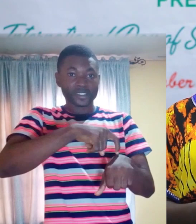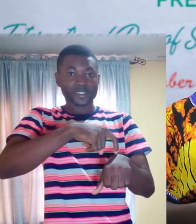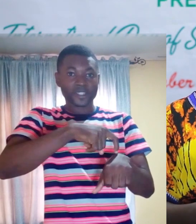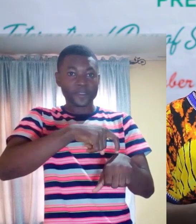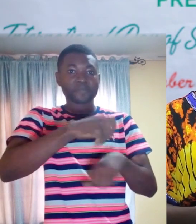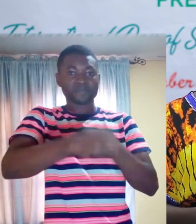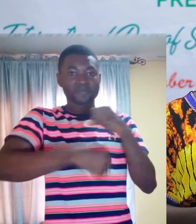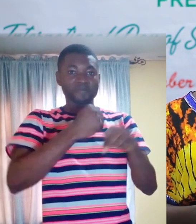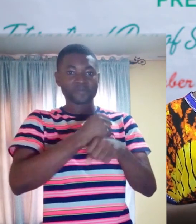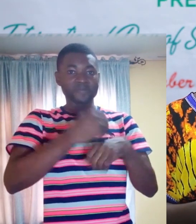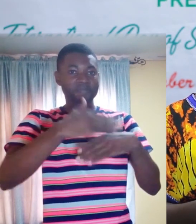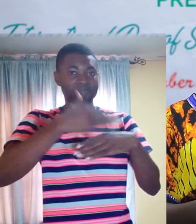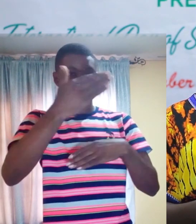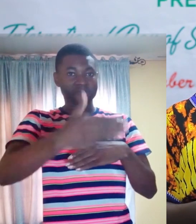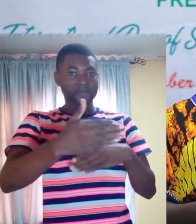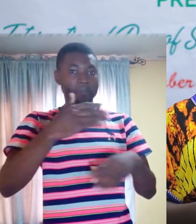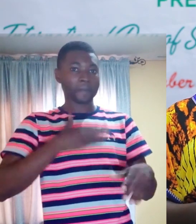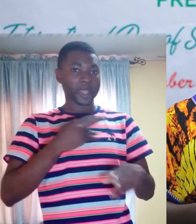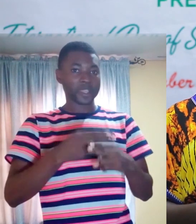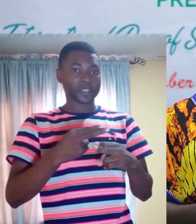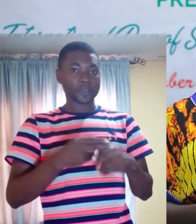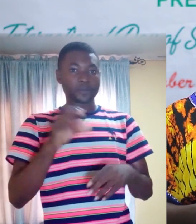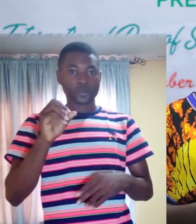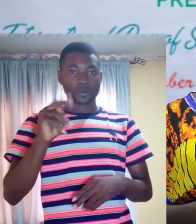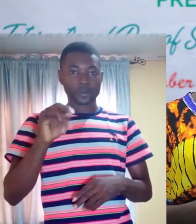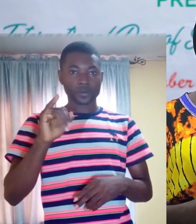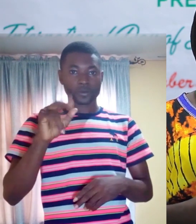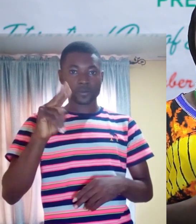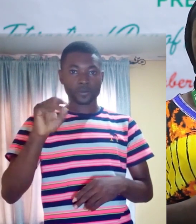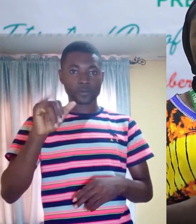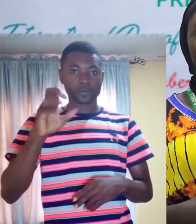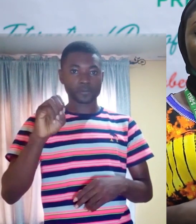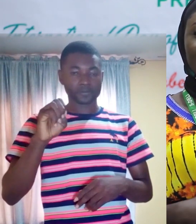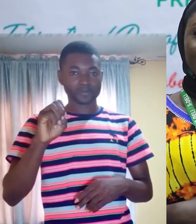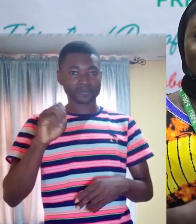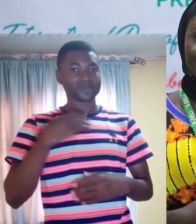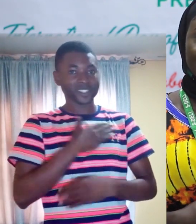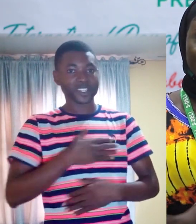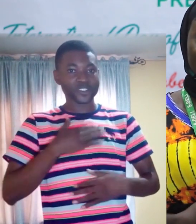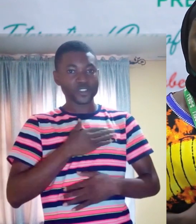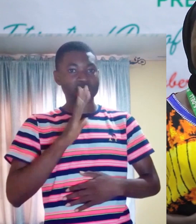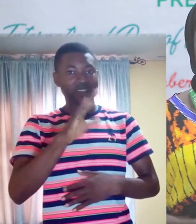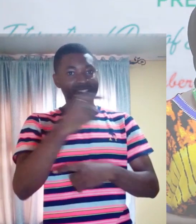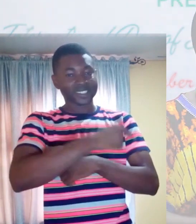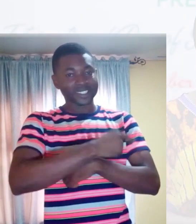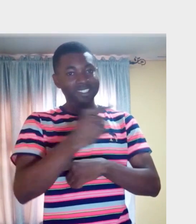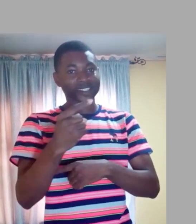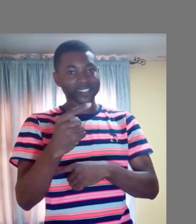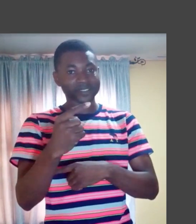My name is Onyinyechi Nwandikom. Do have a great day and God bless you!